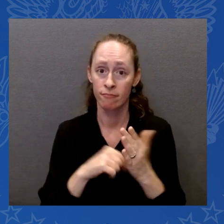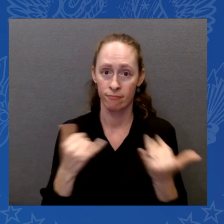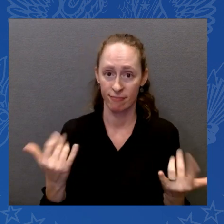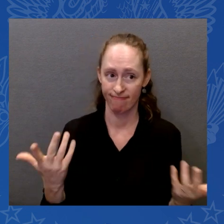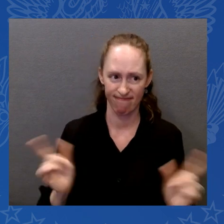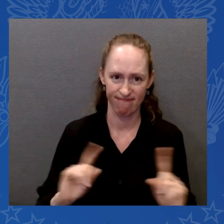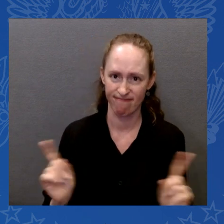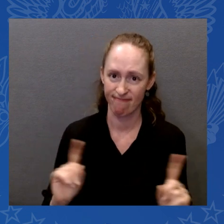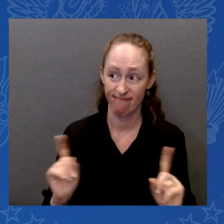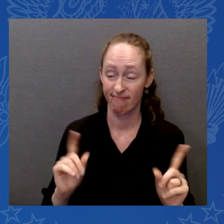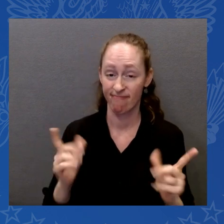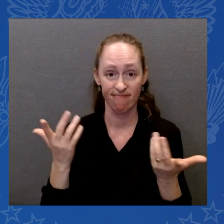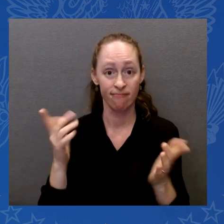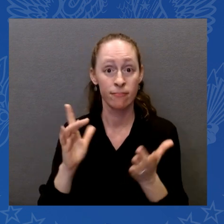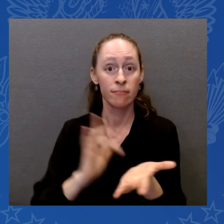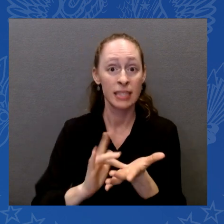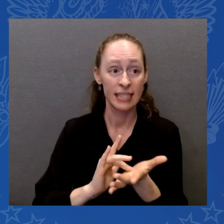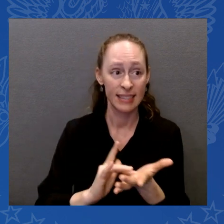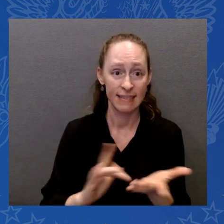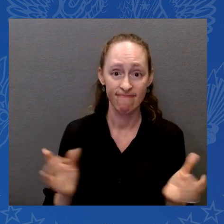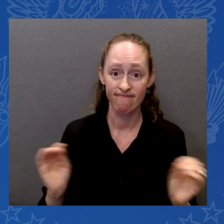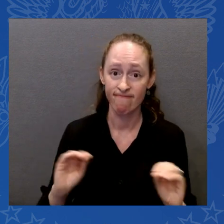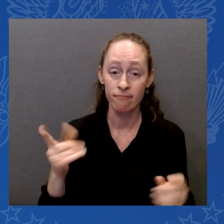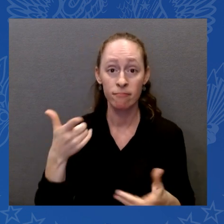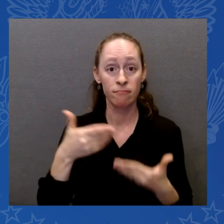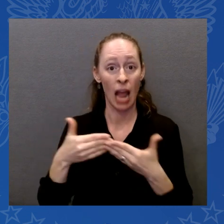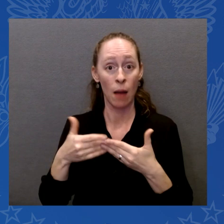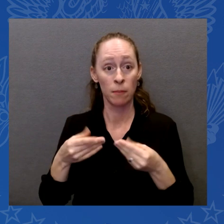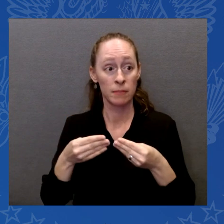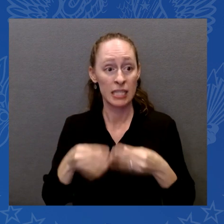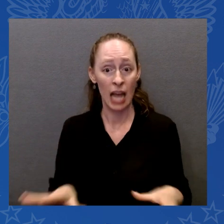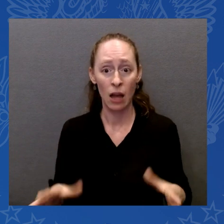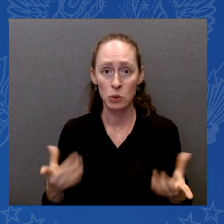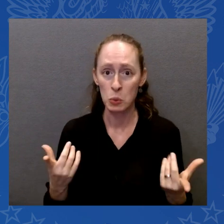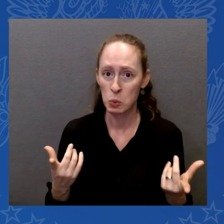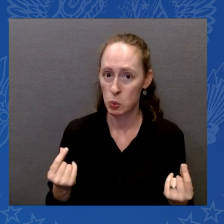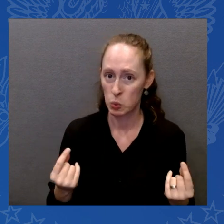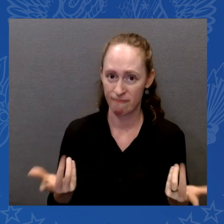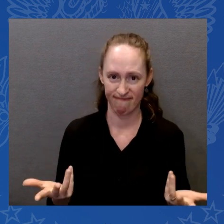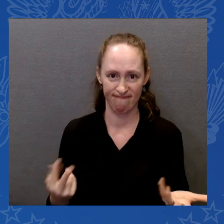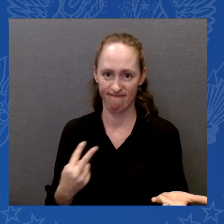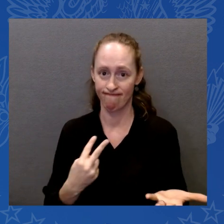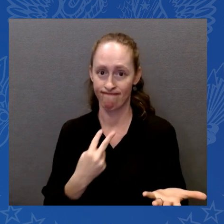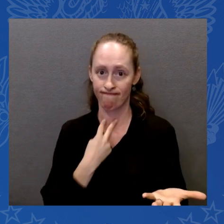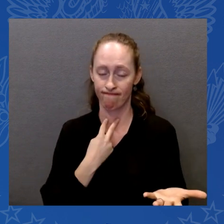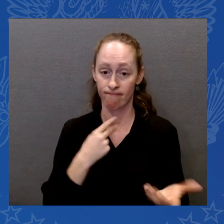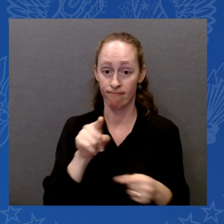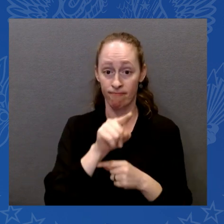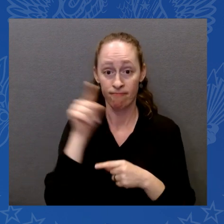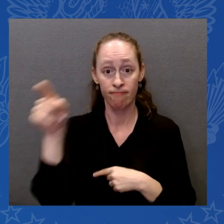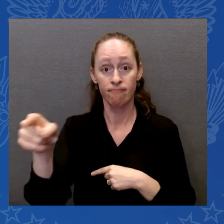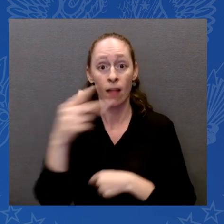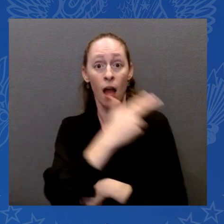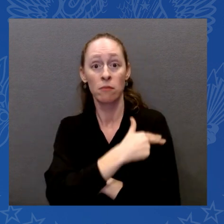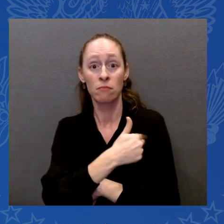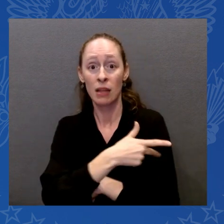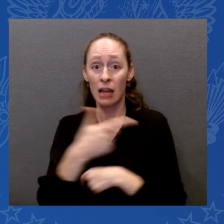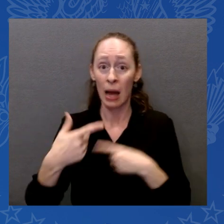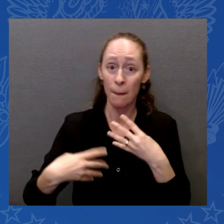while actively bleeding, presumably because the treatment for a miscarriage. The medical term as a spontaneous abortion